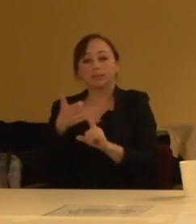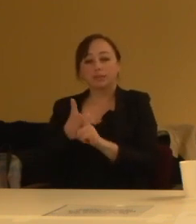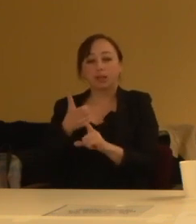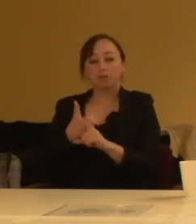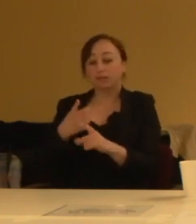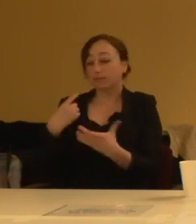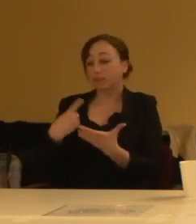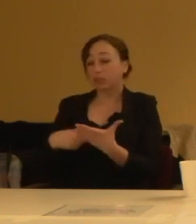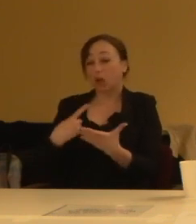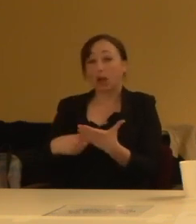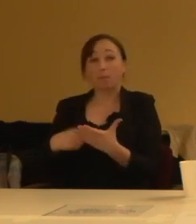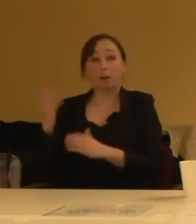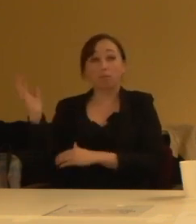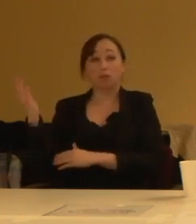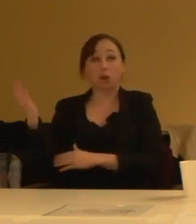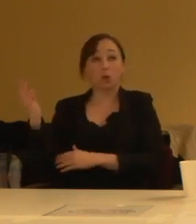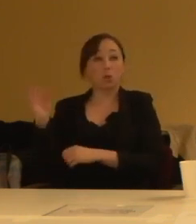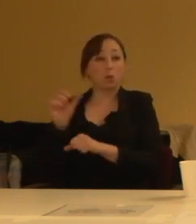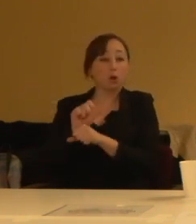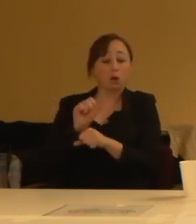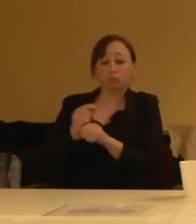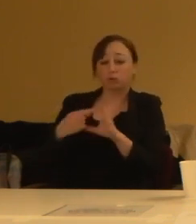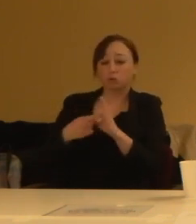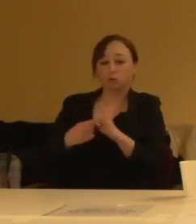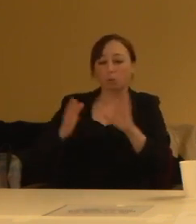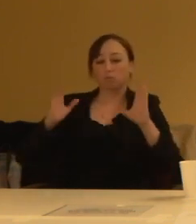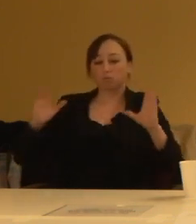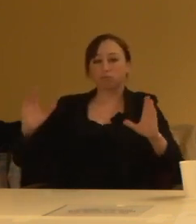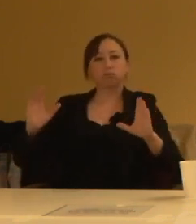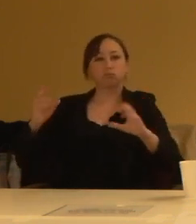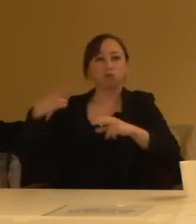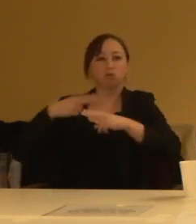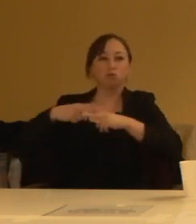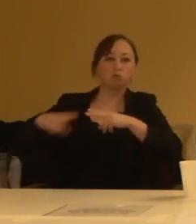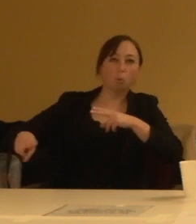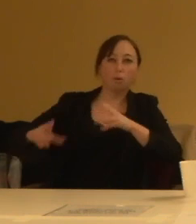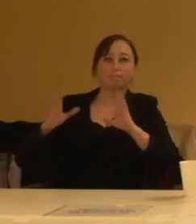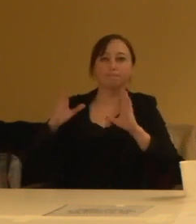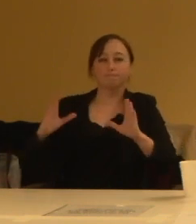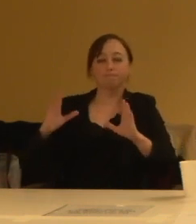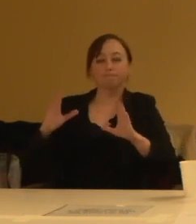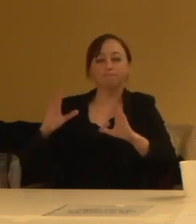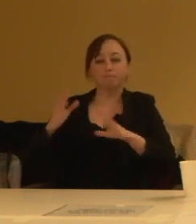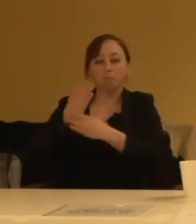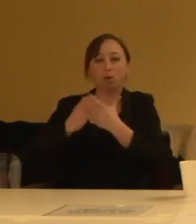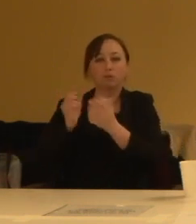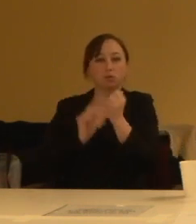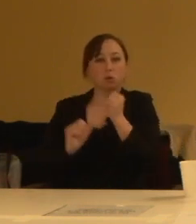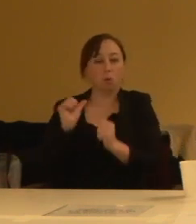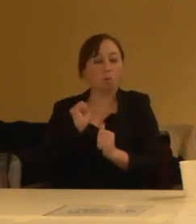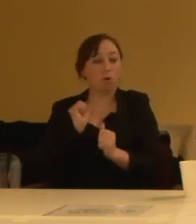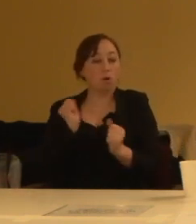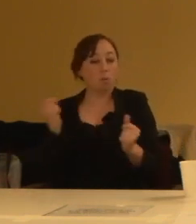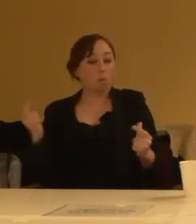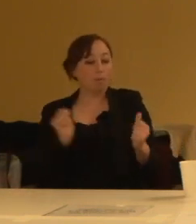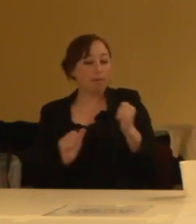work, present scenes from it, or something like that. And all of these plays are plays, they may have had some developmental work, but they're all